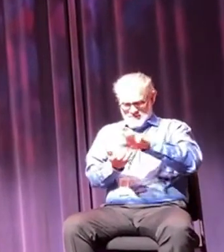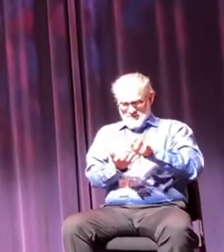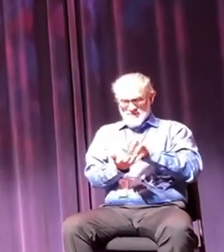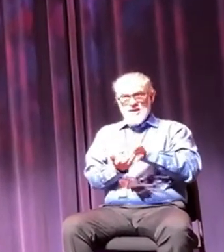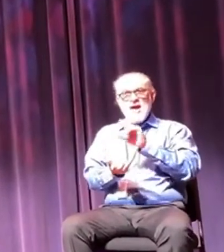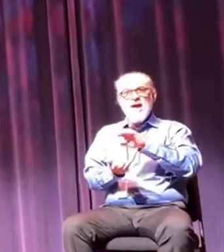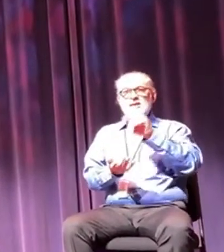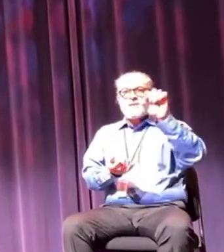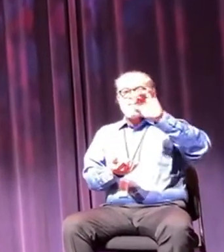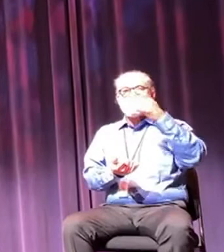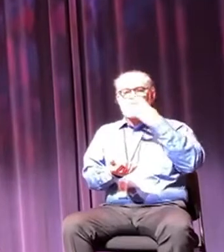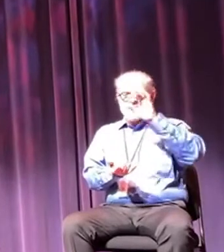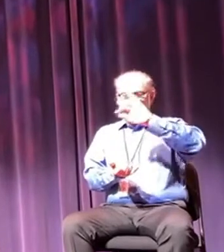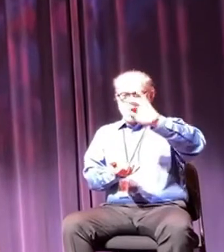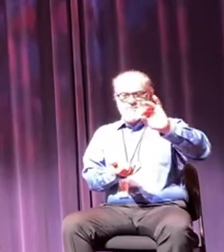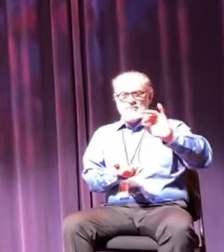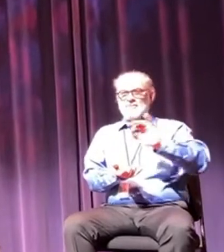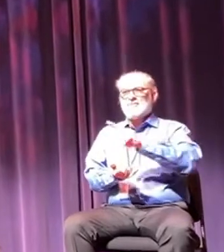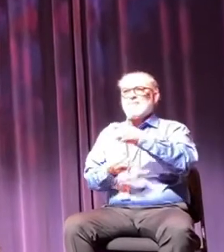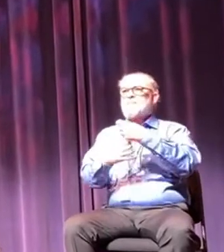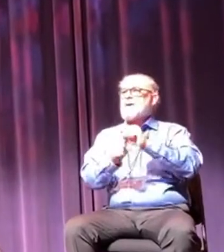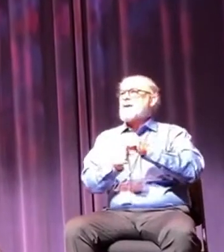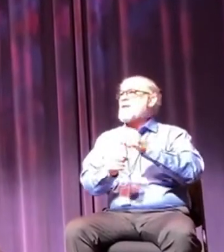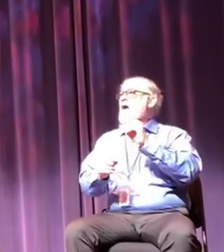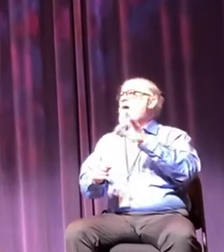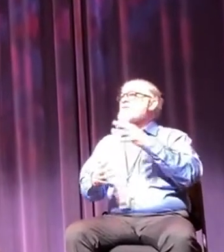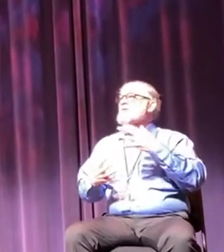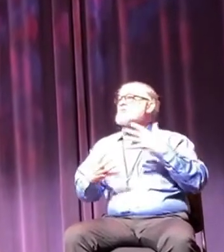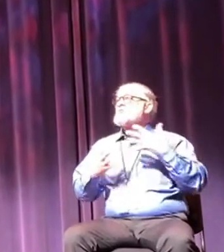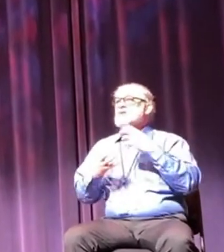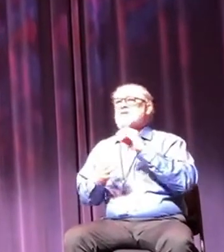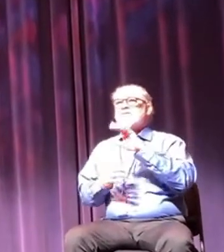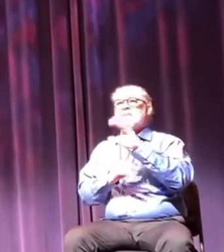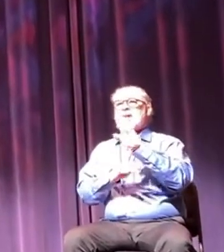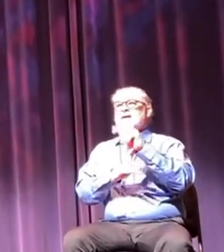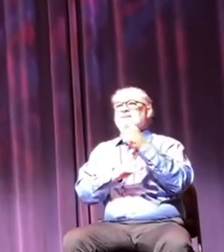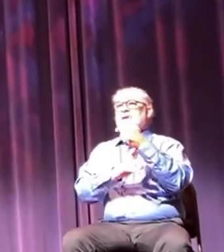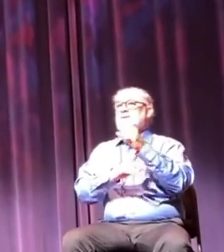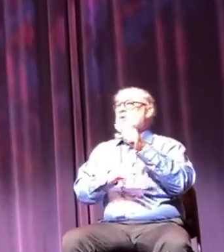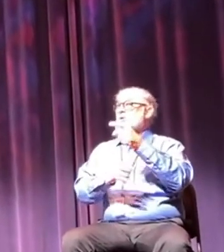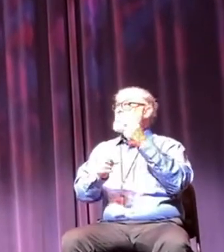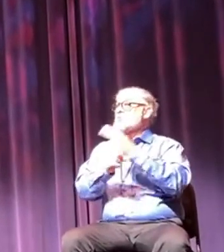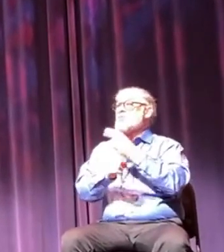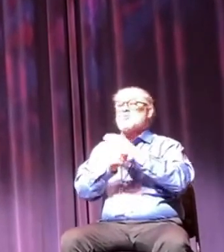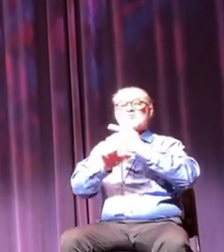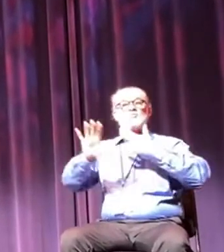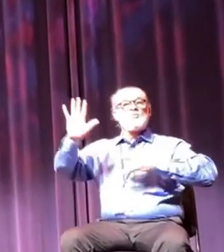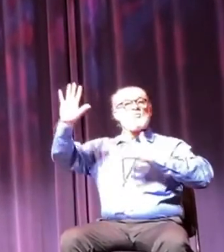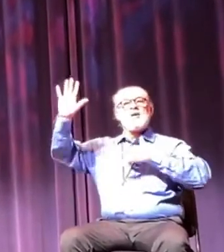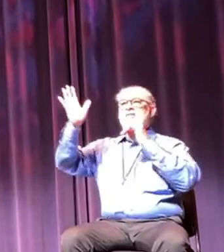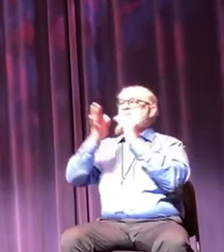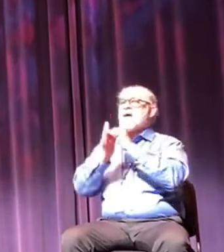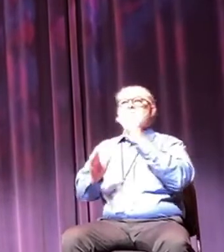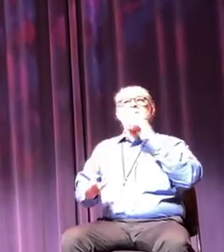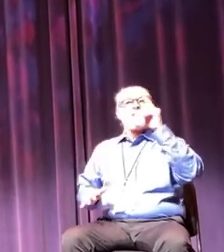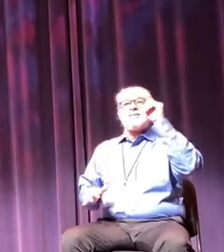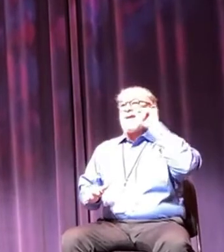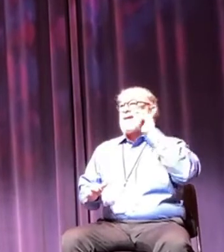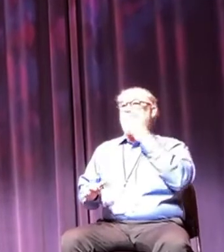and season broth made of creatures last gasp. You'd swear that they were teenagers again,